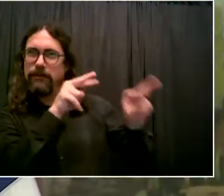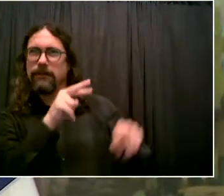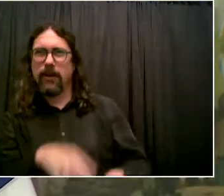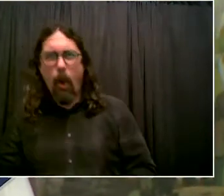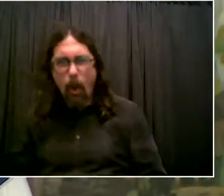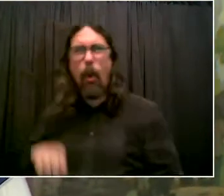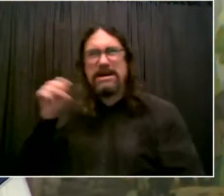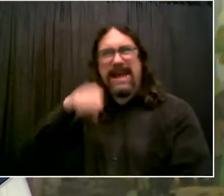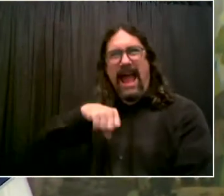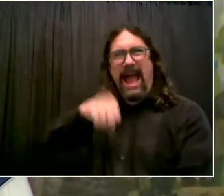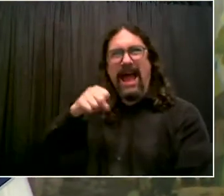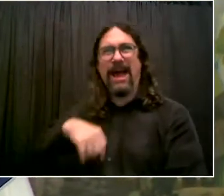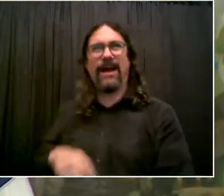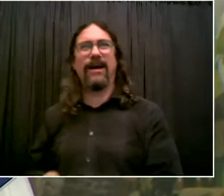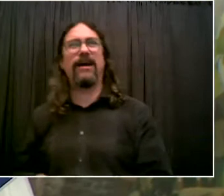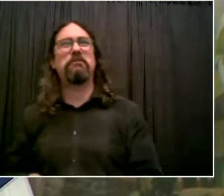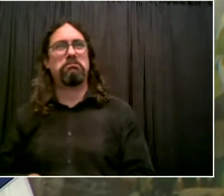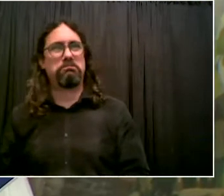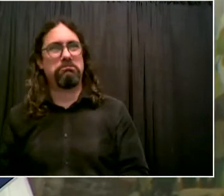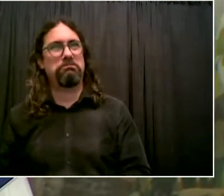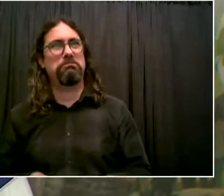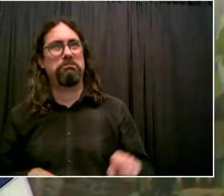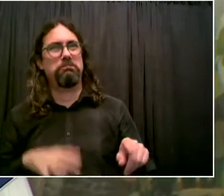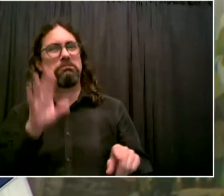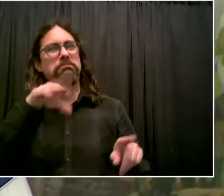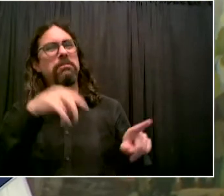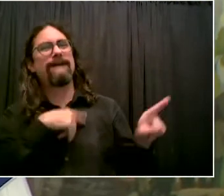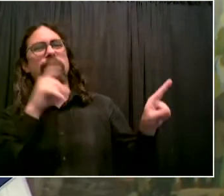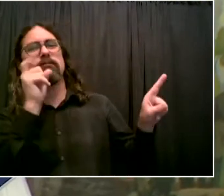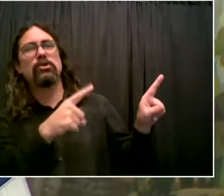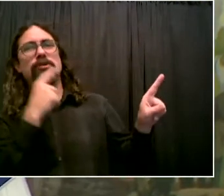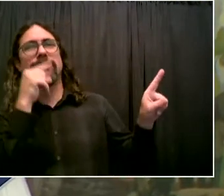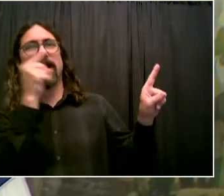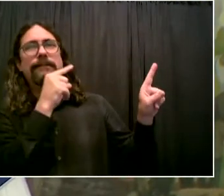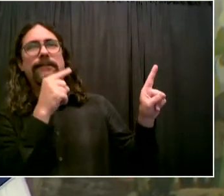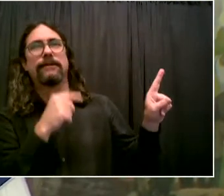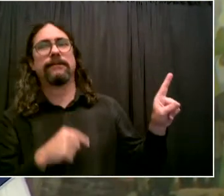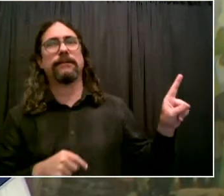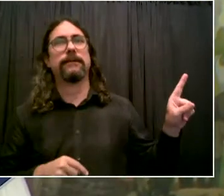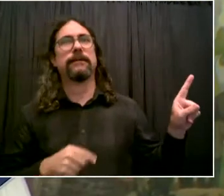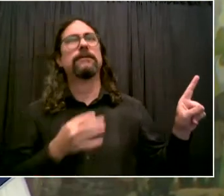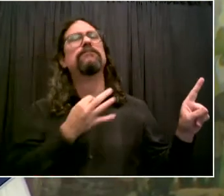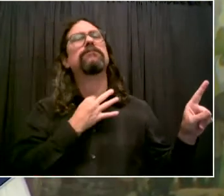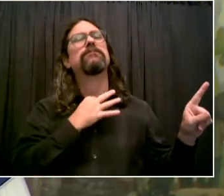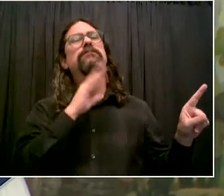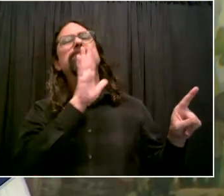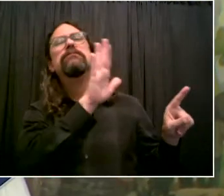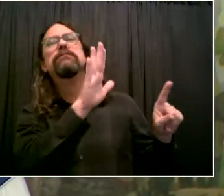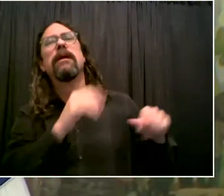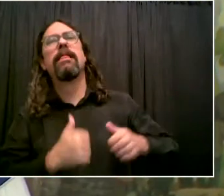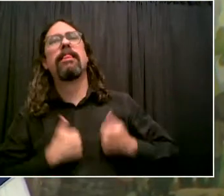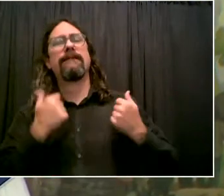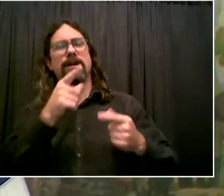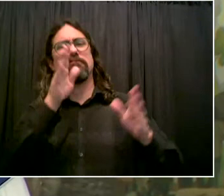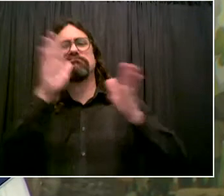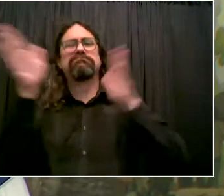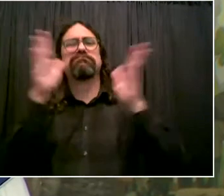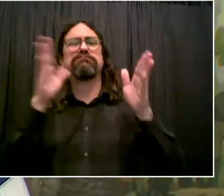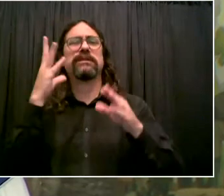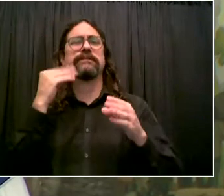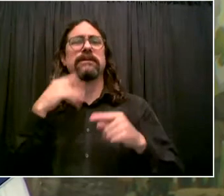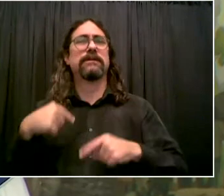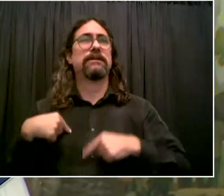BRONX.